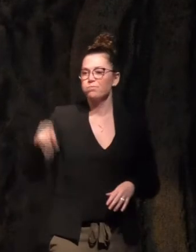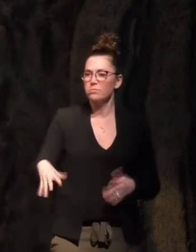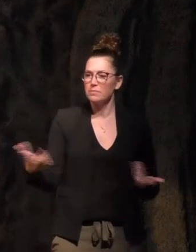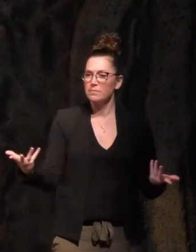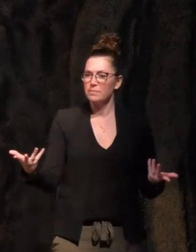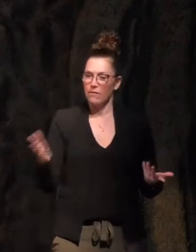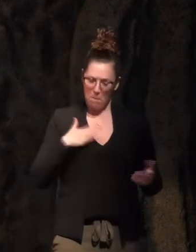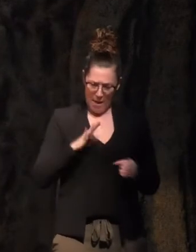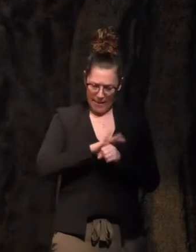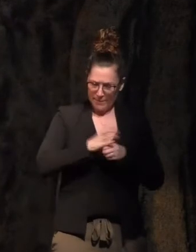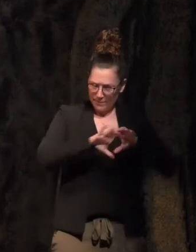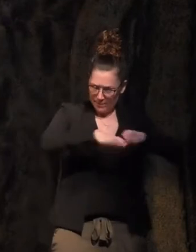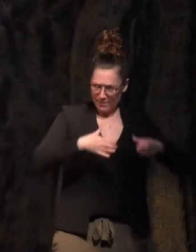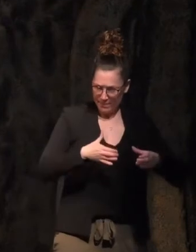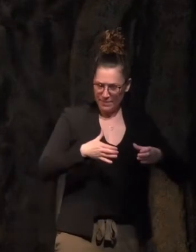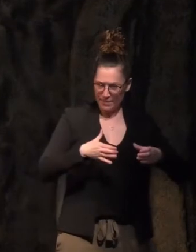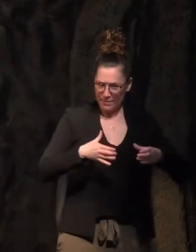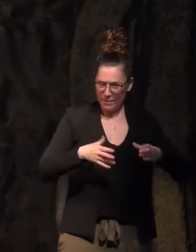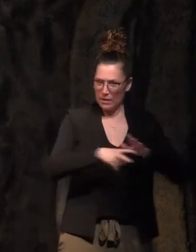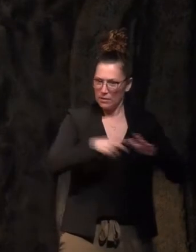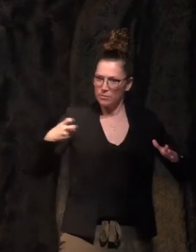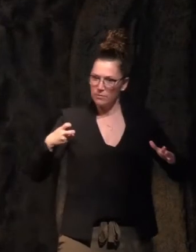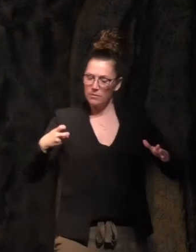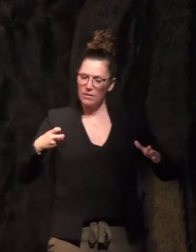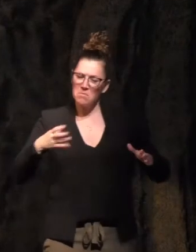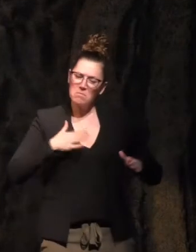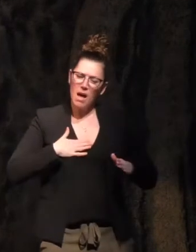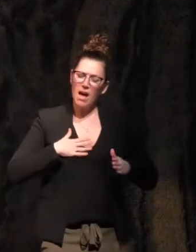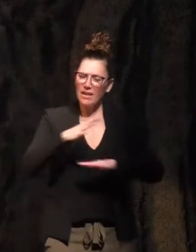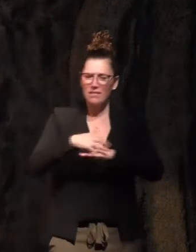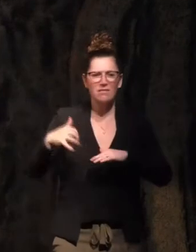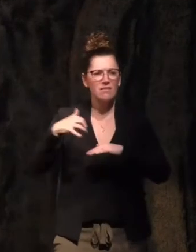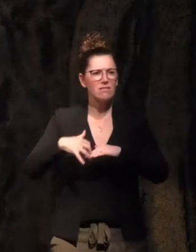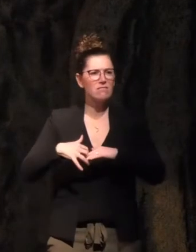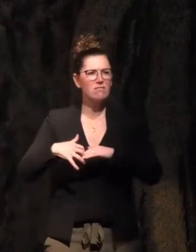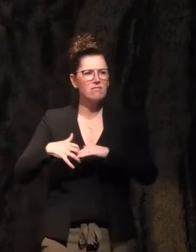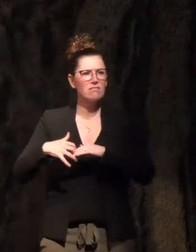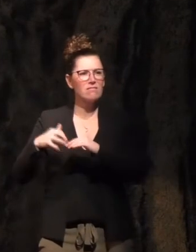and the ideas and agendas of our indigenous colleagues is learning to speak about how each of us